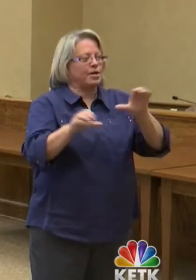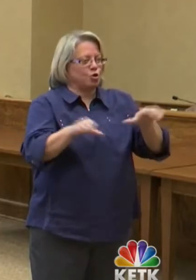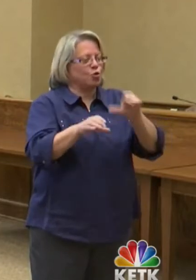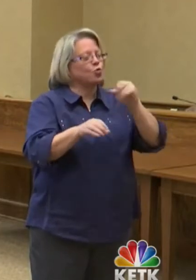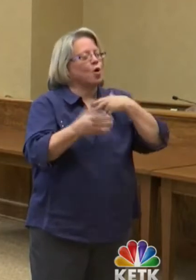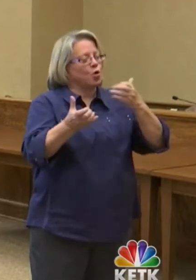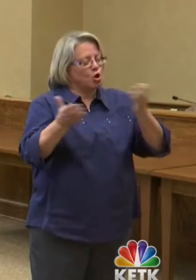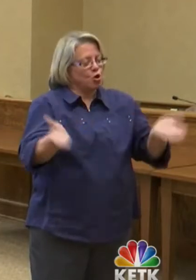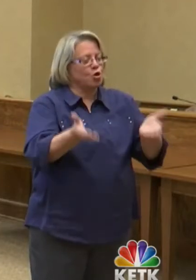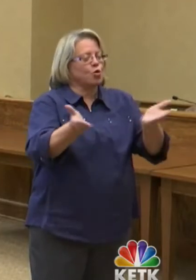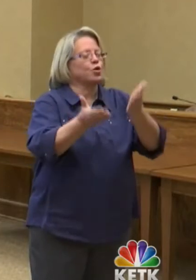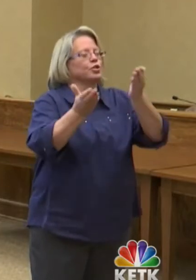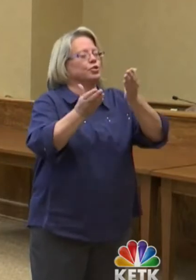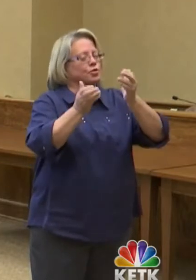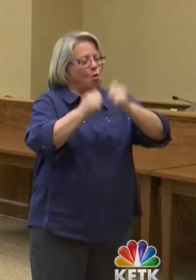WE ARE DOING NOT COMING TOGETHER ASSEMBLING TOGETHER